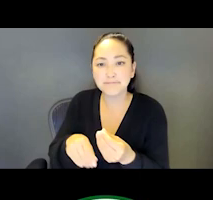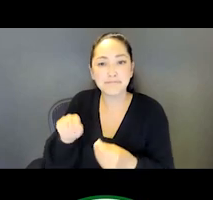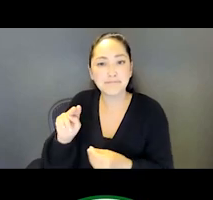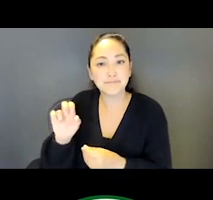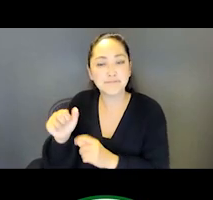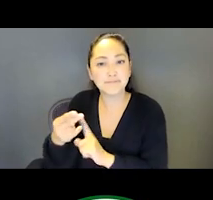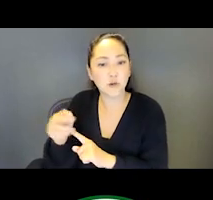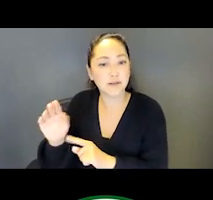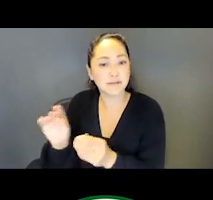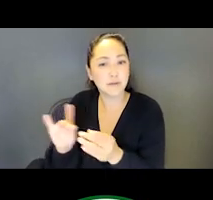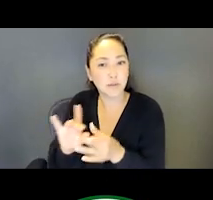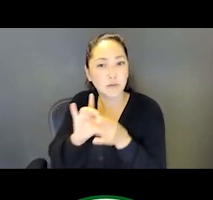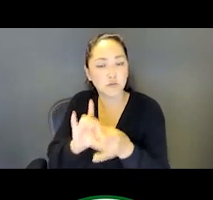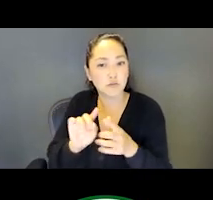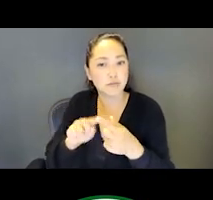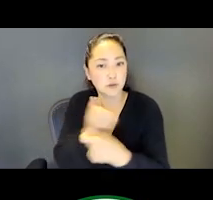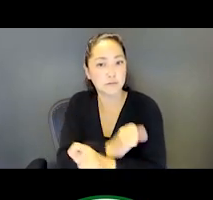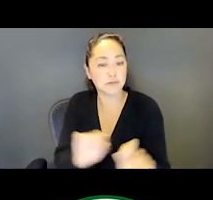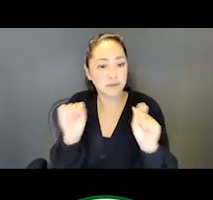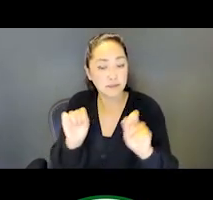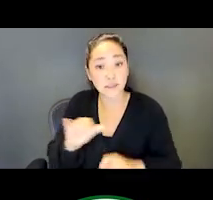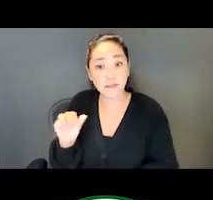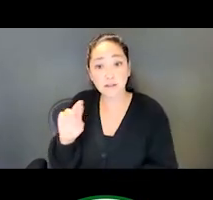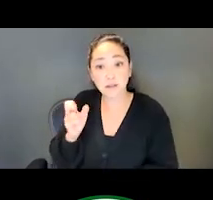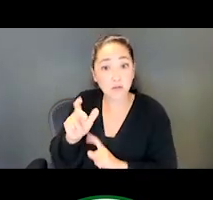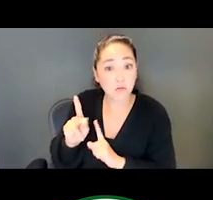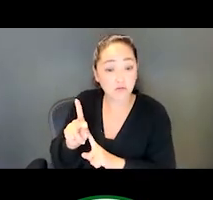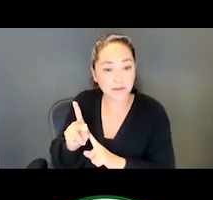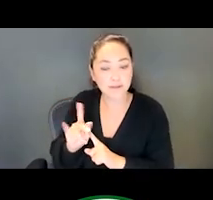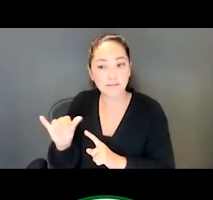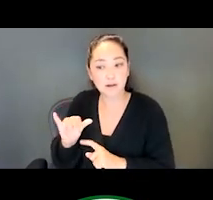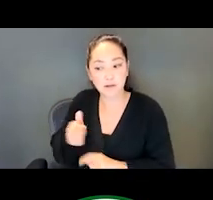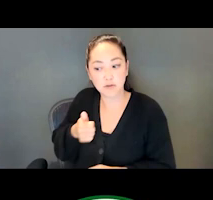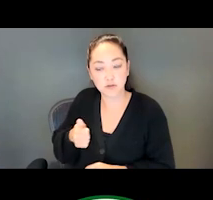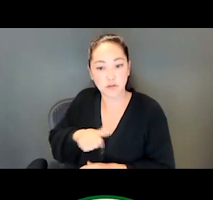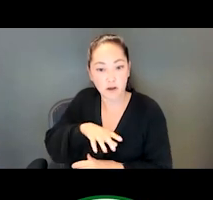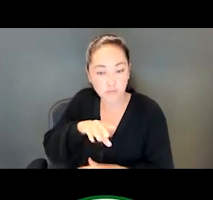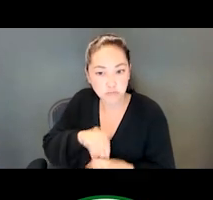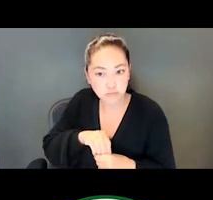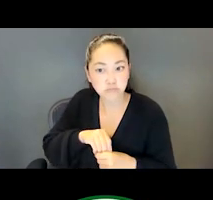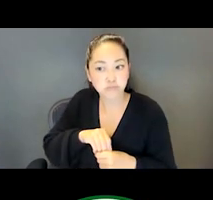And that I can't remember who was, in the conference who I think it was just maybe the last speaker or the one before who.